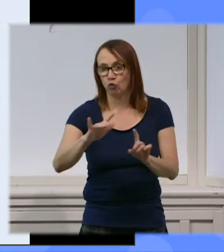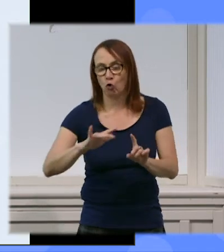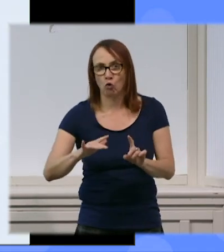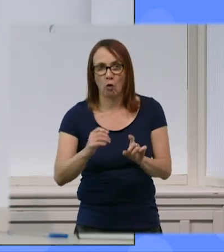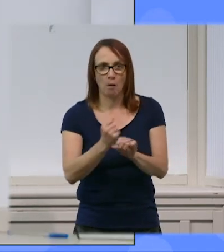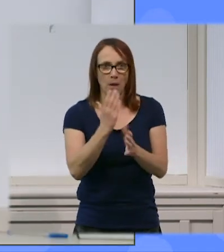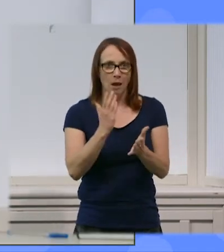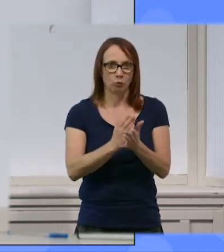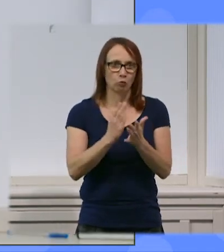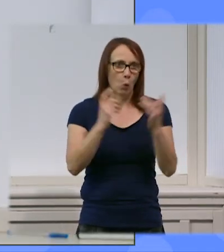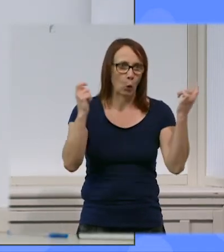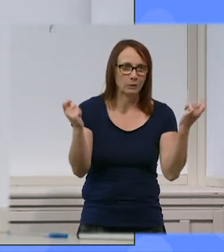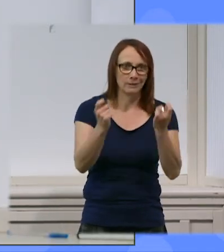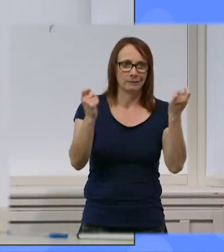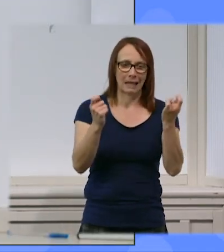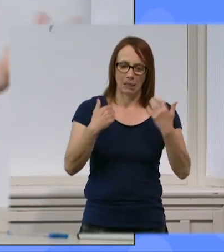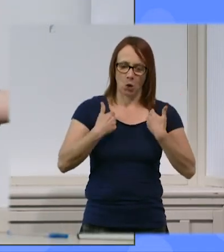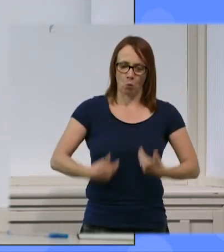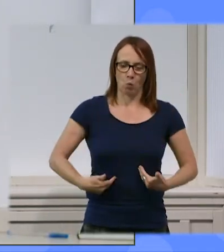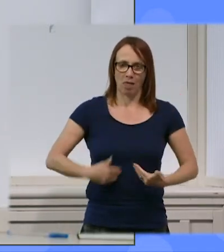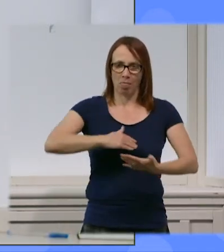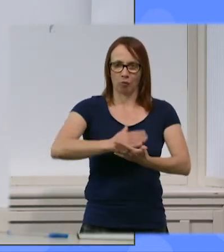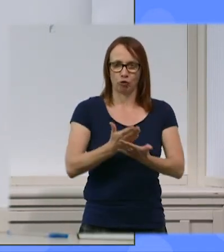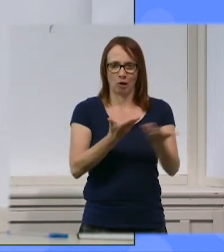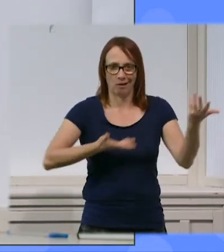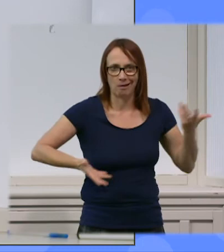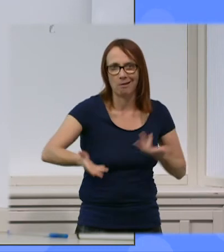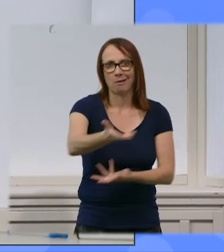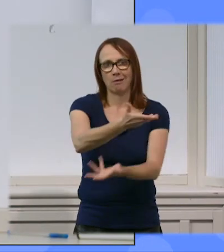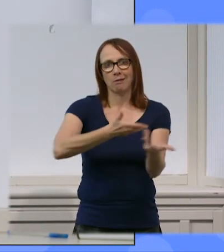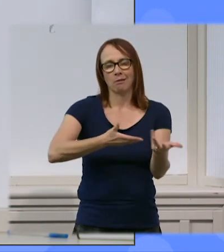across the whole of Scotland and our speakers will be exploring this in more